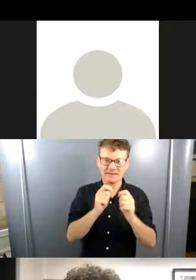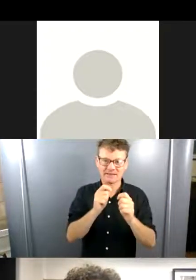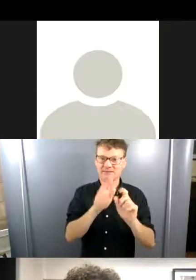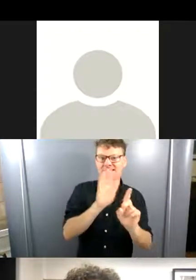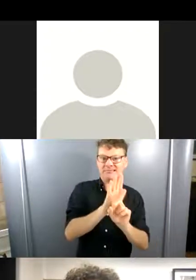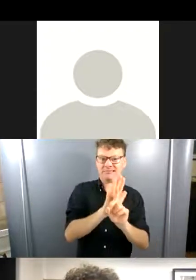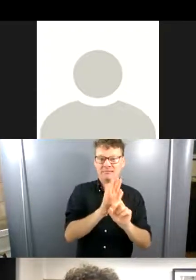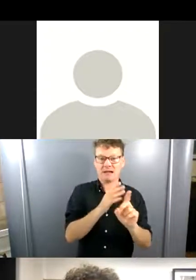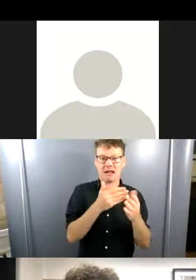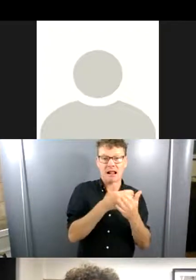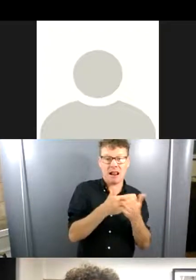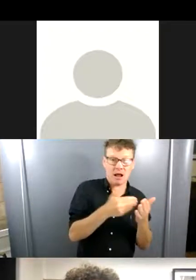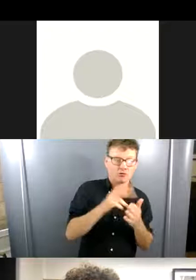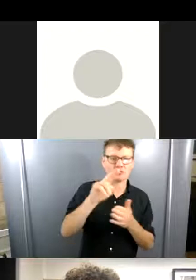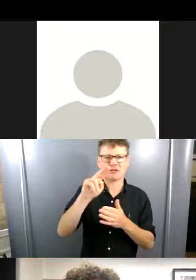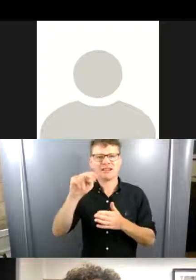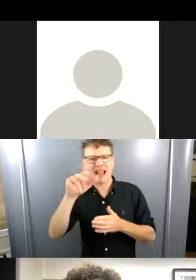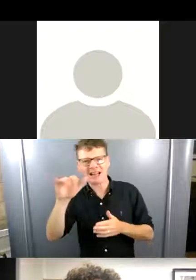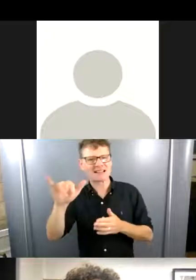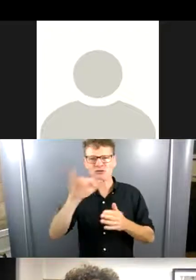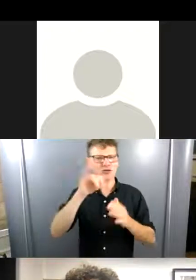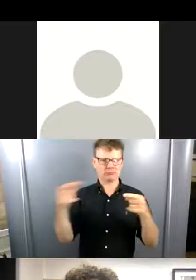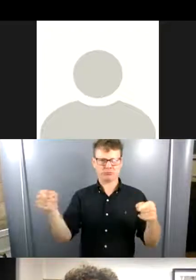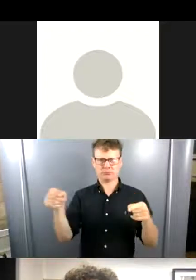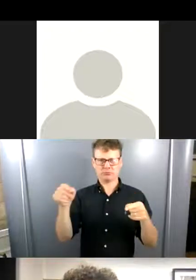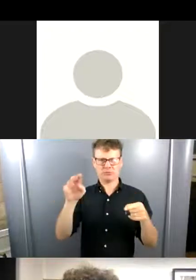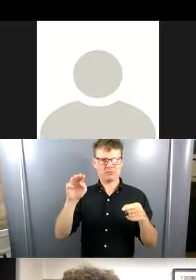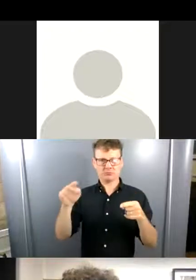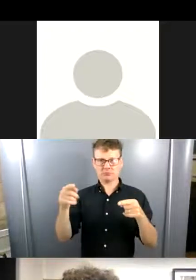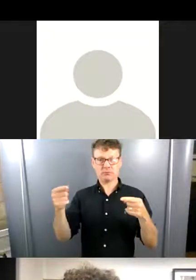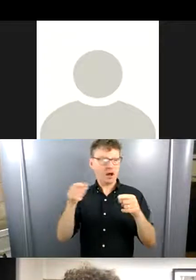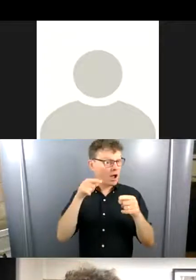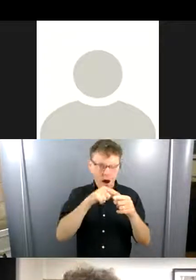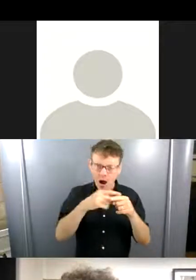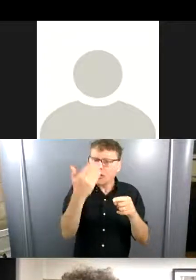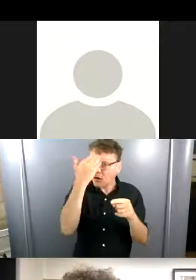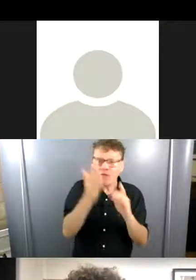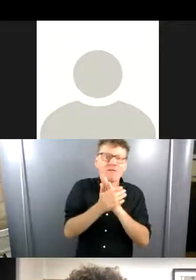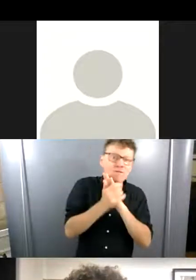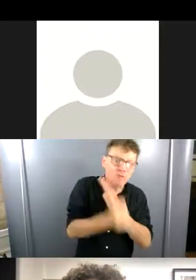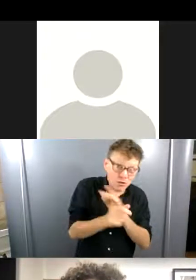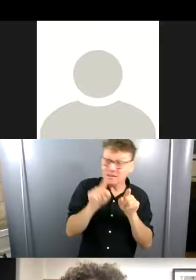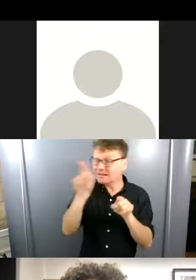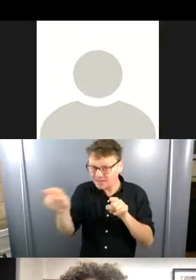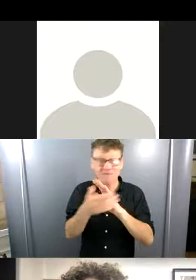Nancy uses Mawng even though Nancy is fluent in Kunwinjku as well which is her mother's language